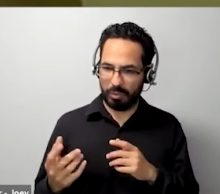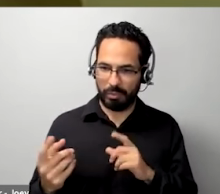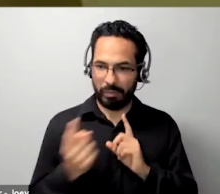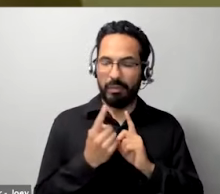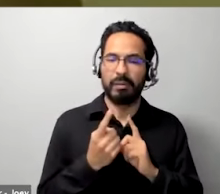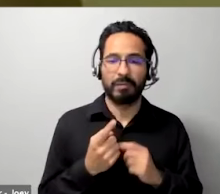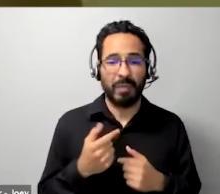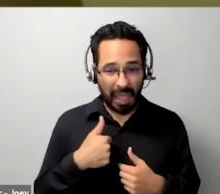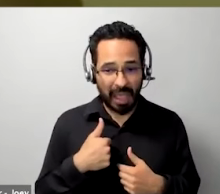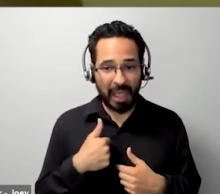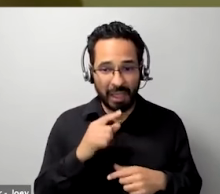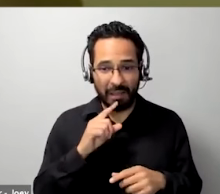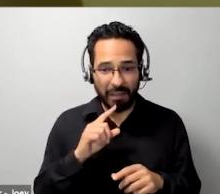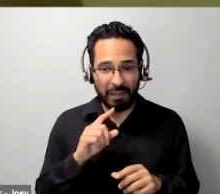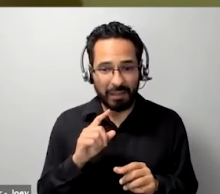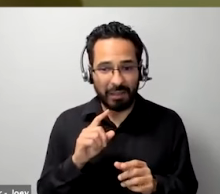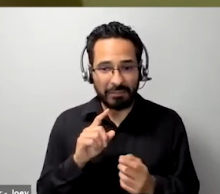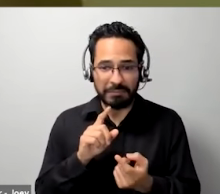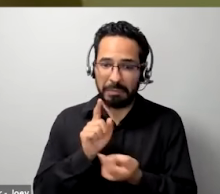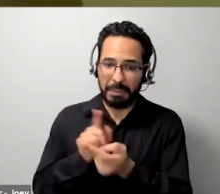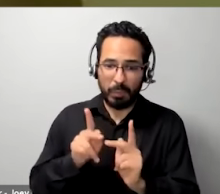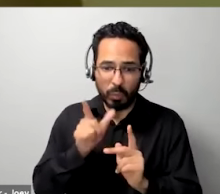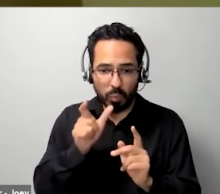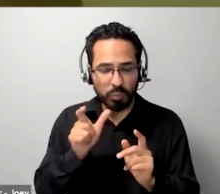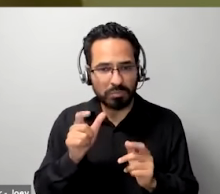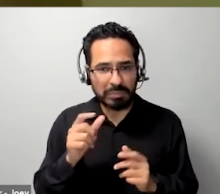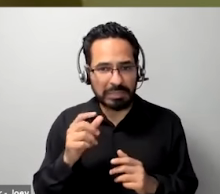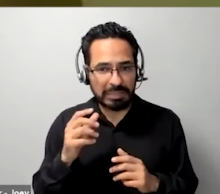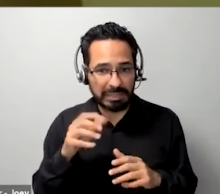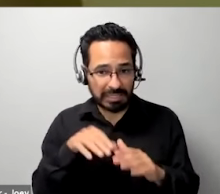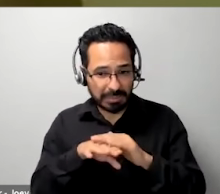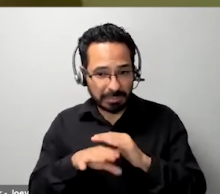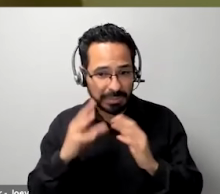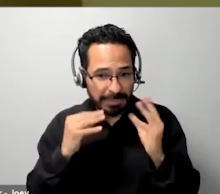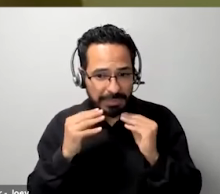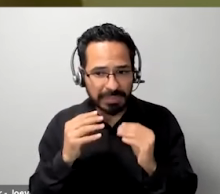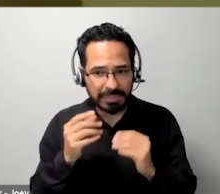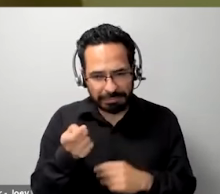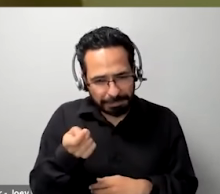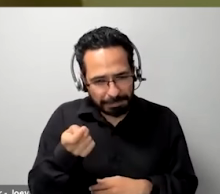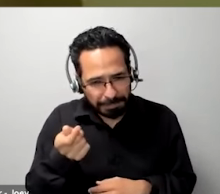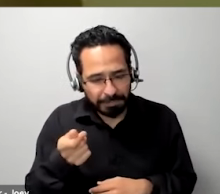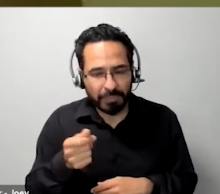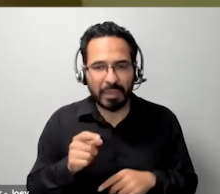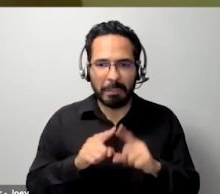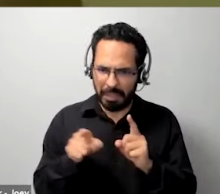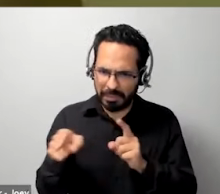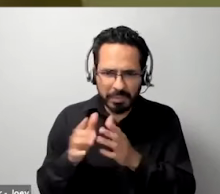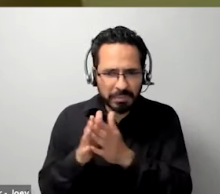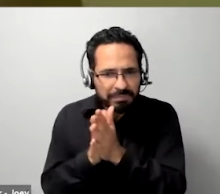who don't have true accessibility experience, but they are dedicated, passionate people for the mission.